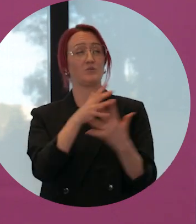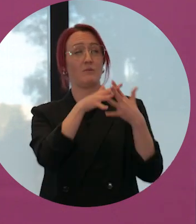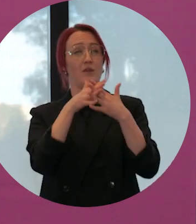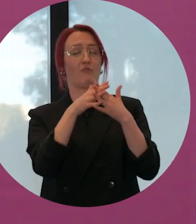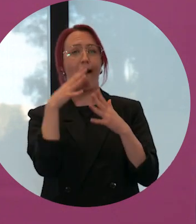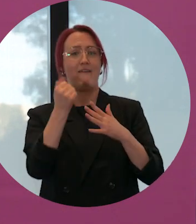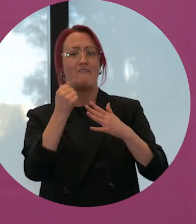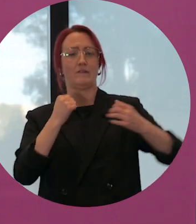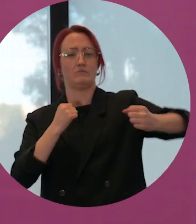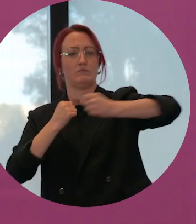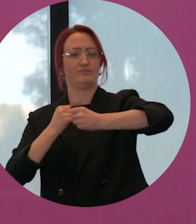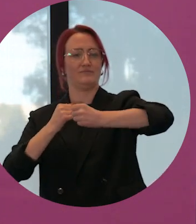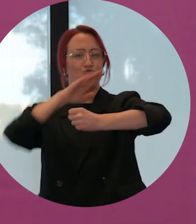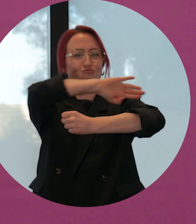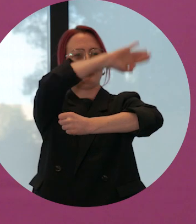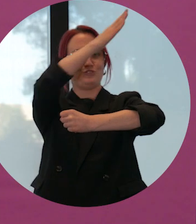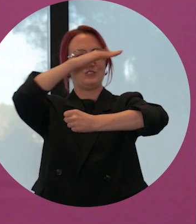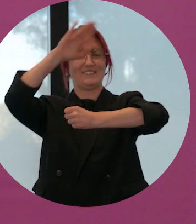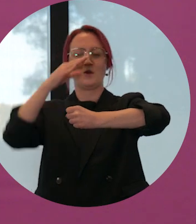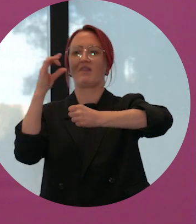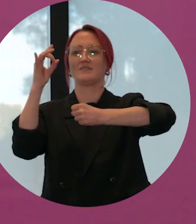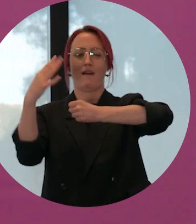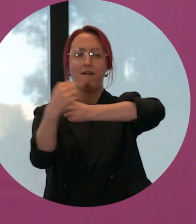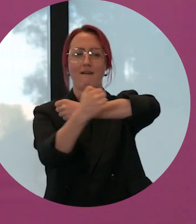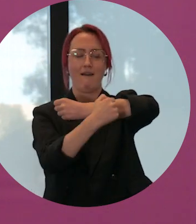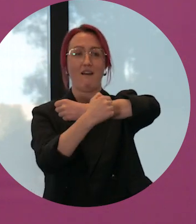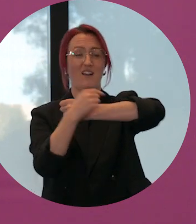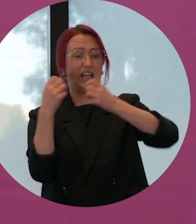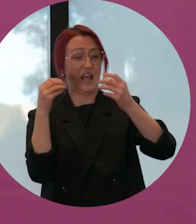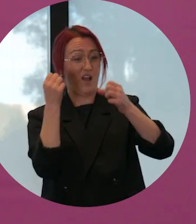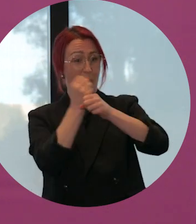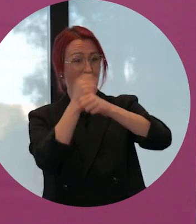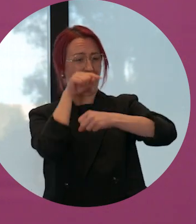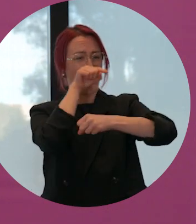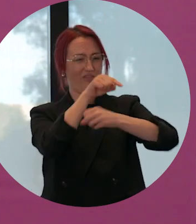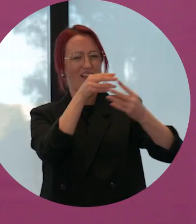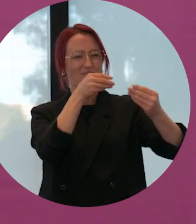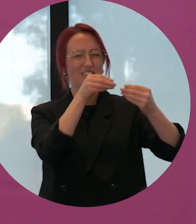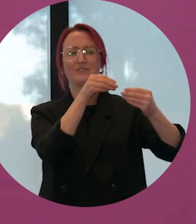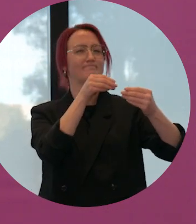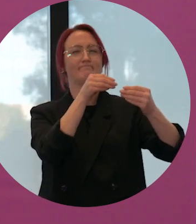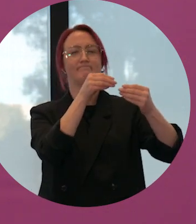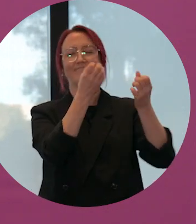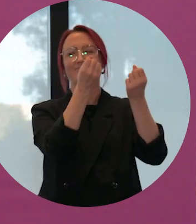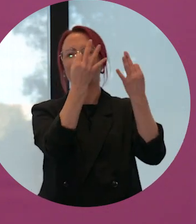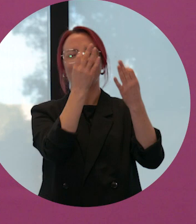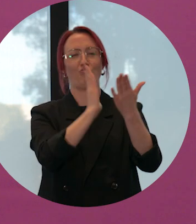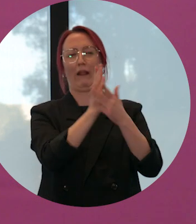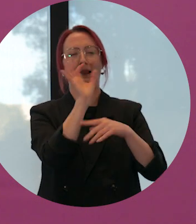a star in the middle, made from vibranium, which does not exist as far as we know. We do have something similar though.